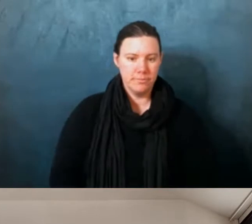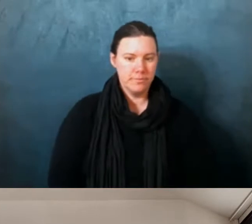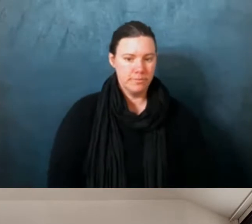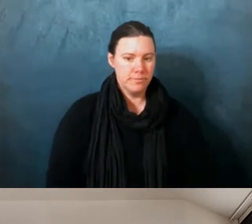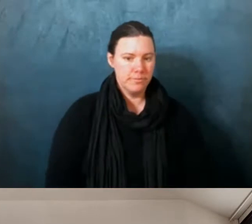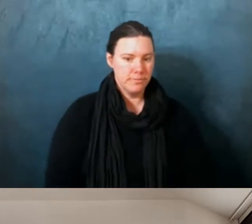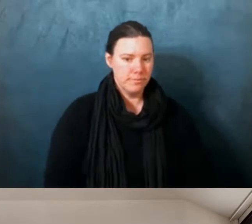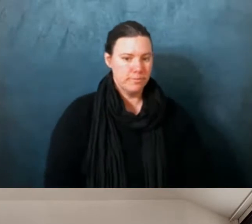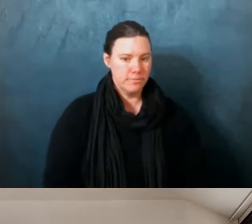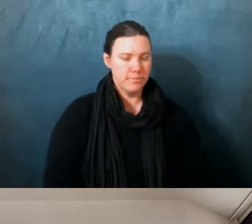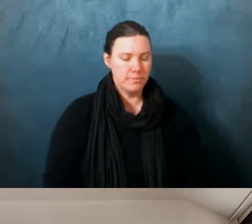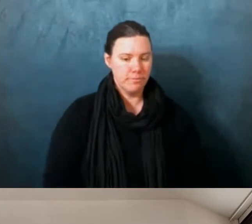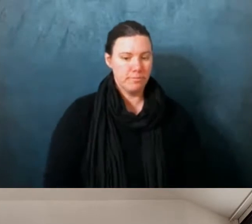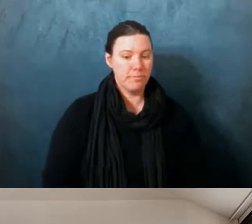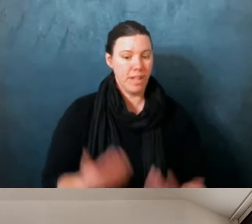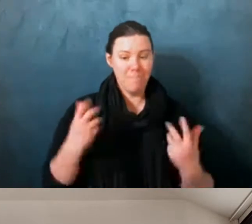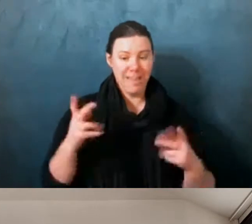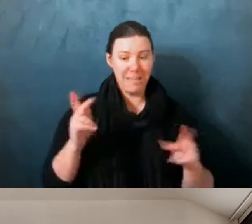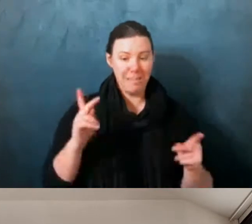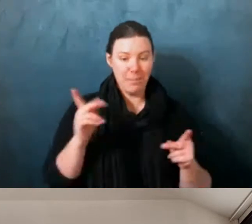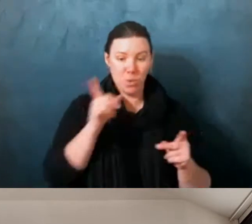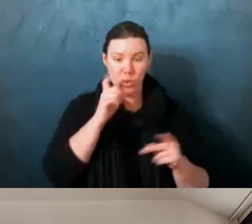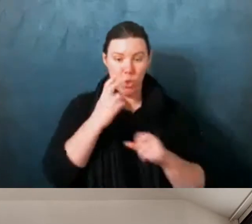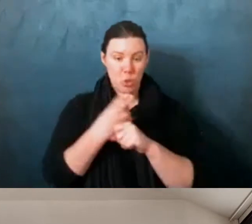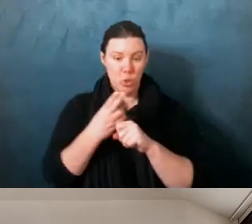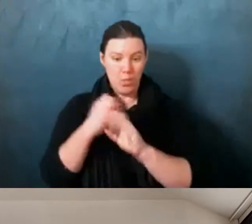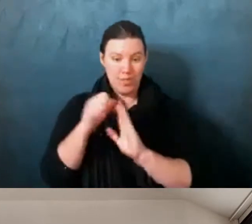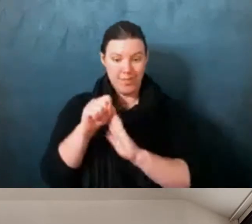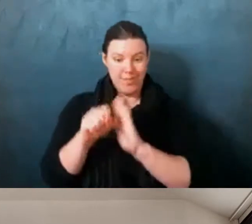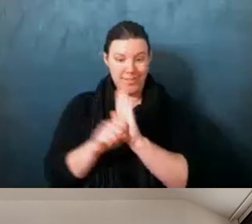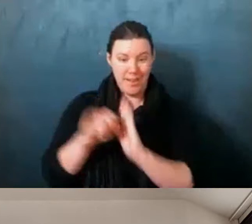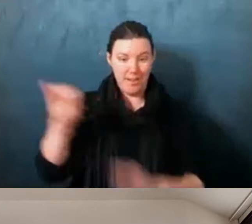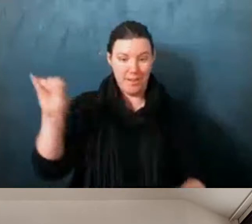And, like I said, I'm lucky that I have some financial resources